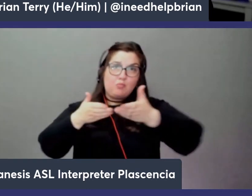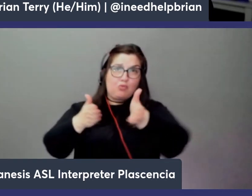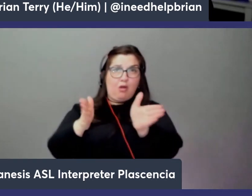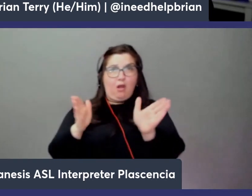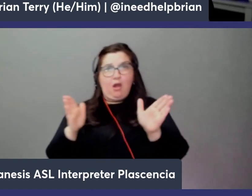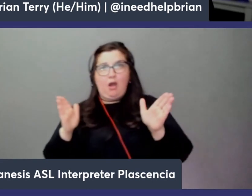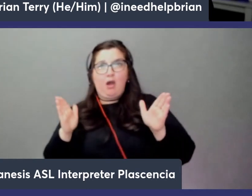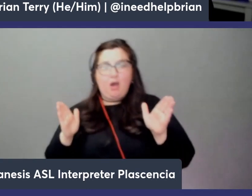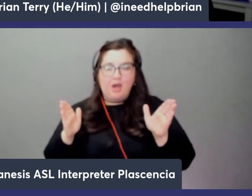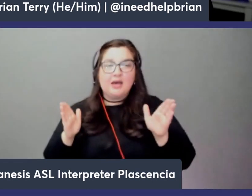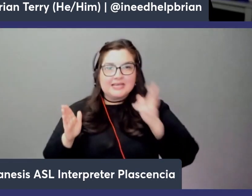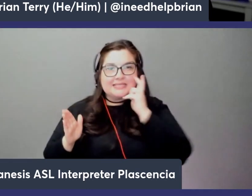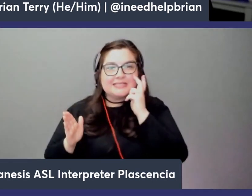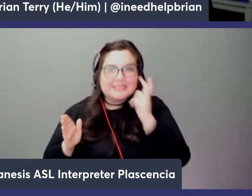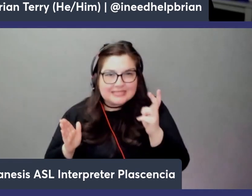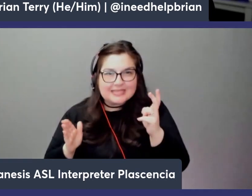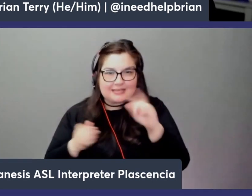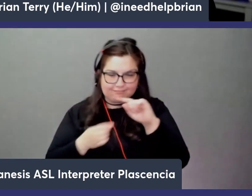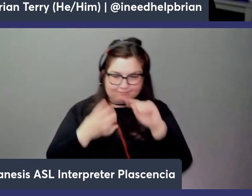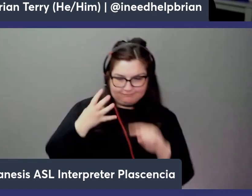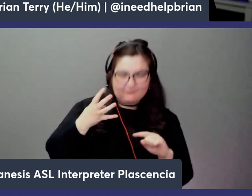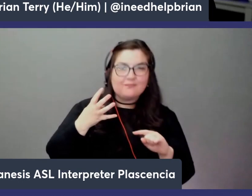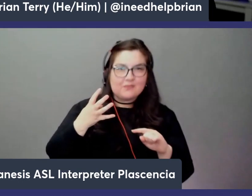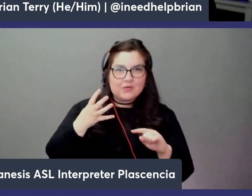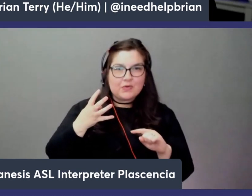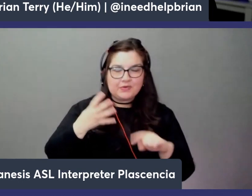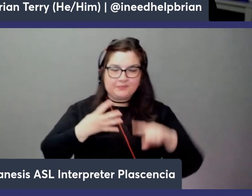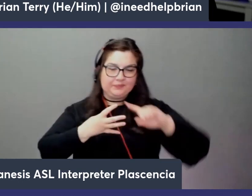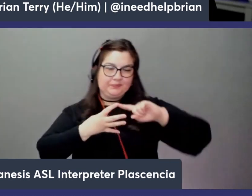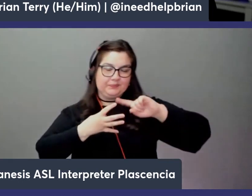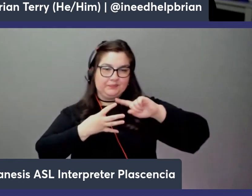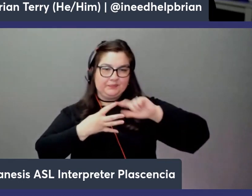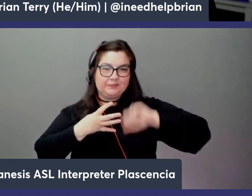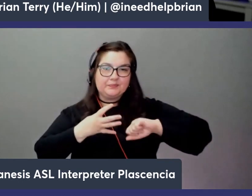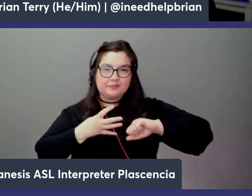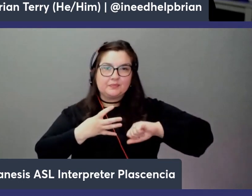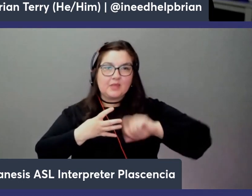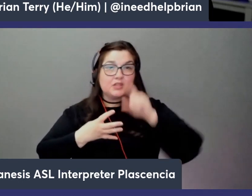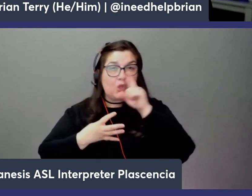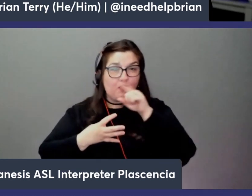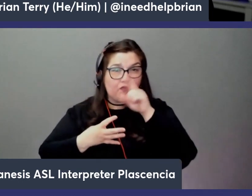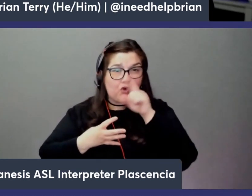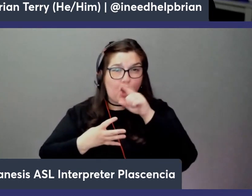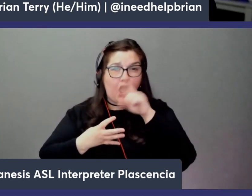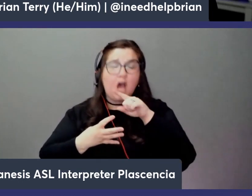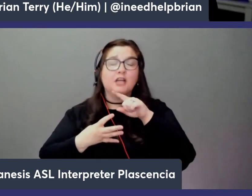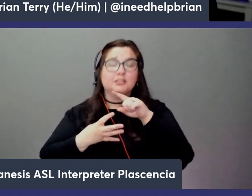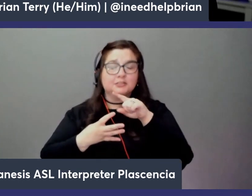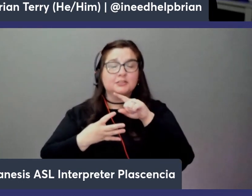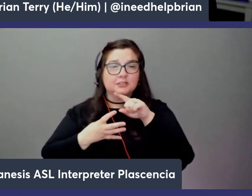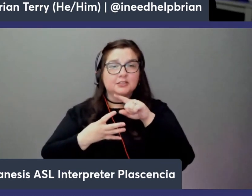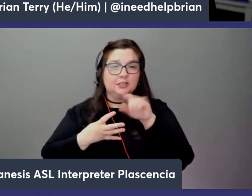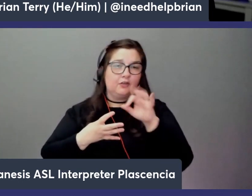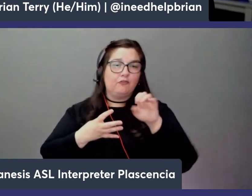we tend to see it in four areas. The first being the concept of fraud graphs, you have people they've purchased things,